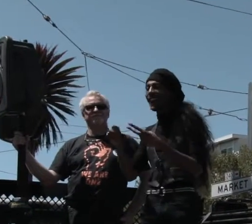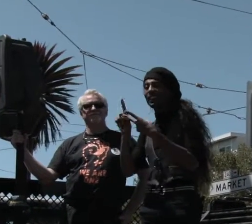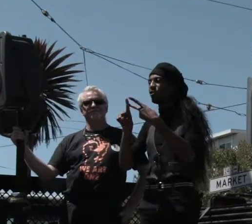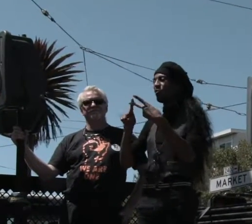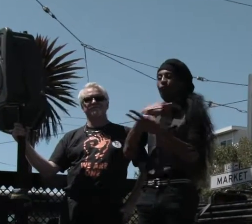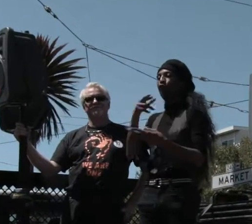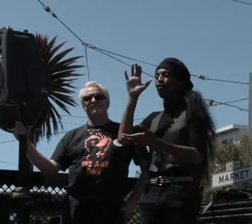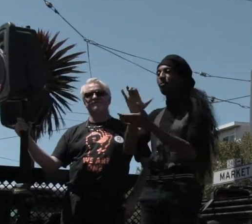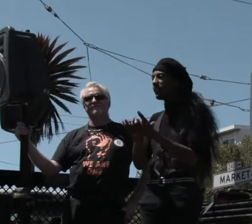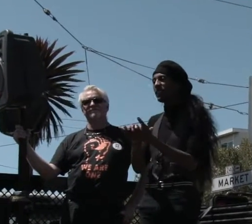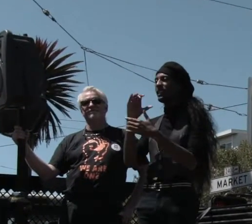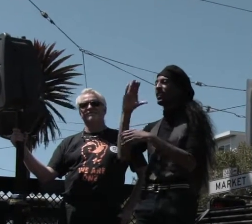religious beliefs, or class.